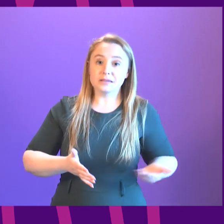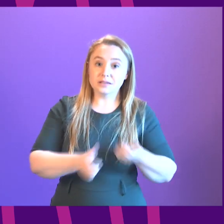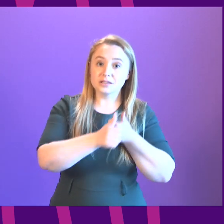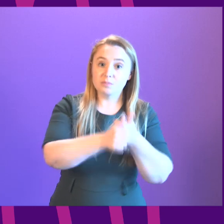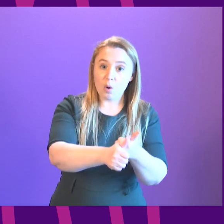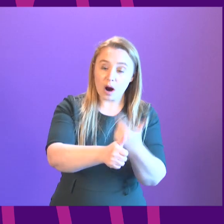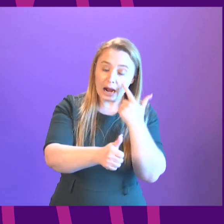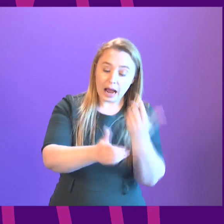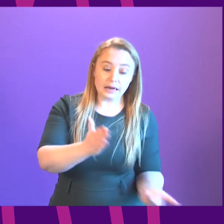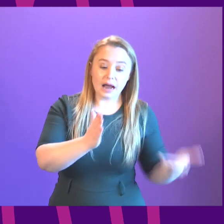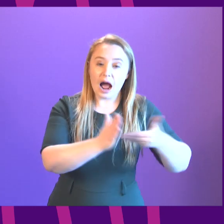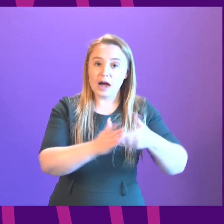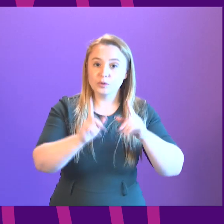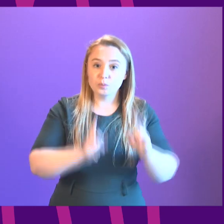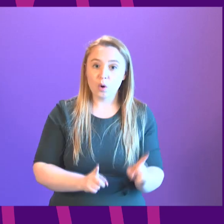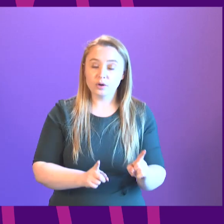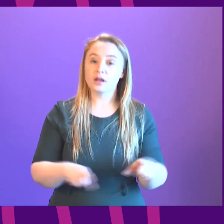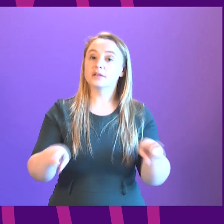do. That will be true across a range of responsibilities.